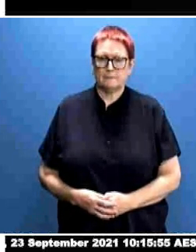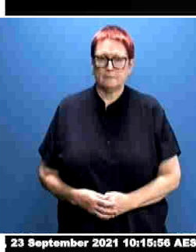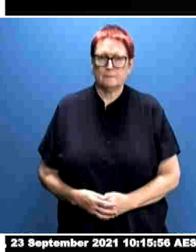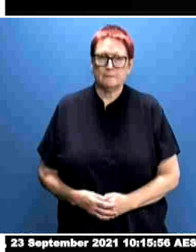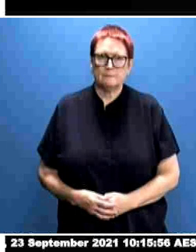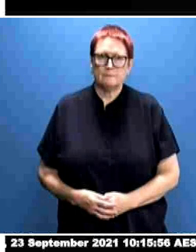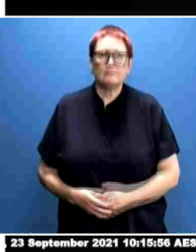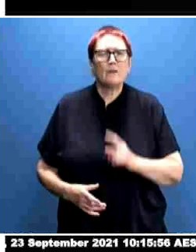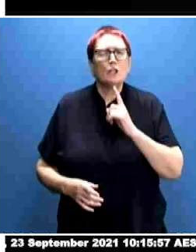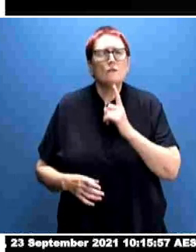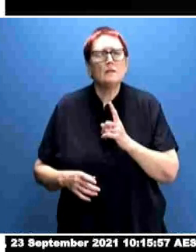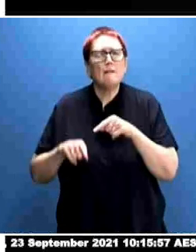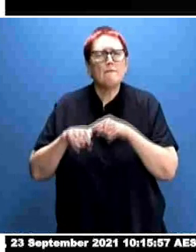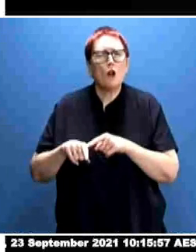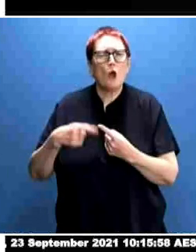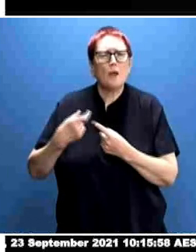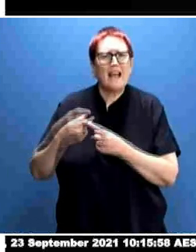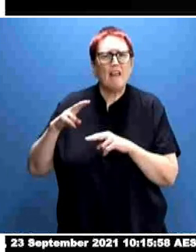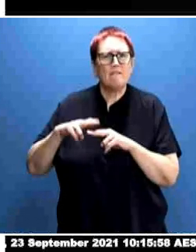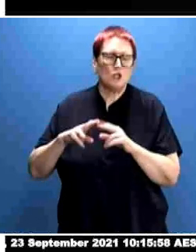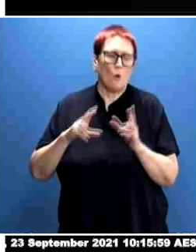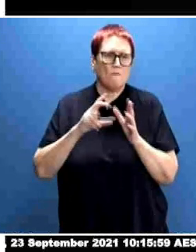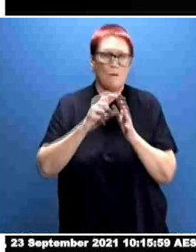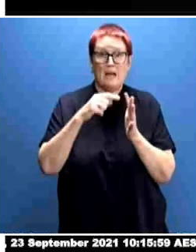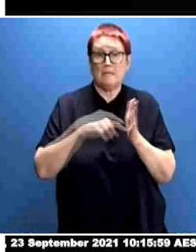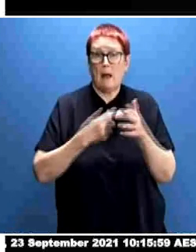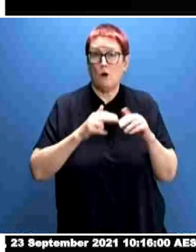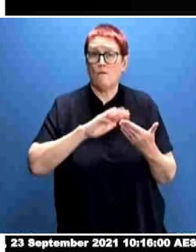You've cited from the policy from the Department of Communities' policy